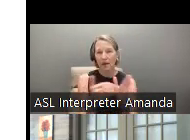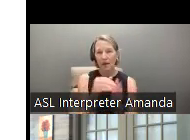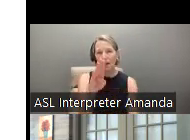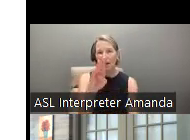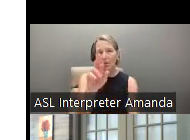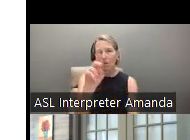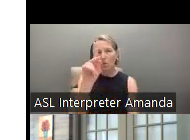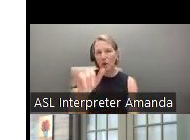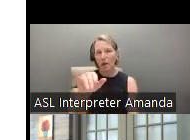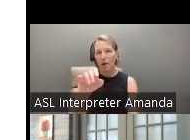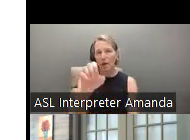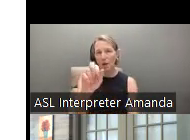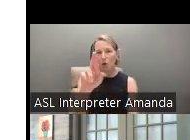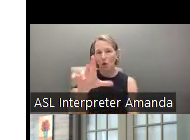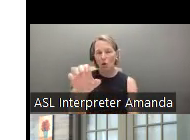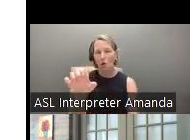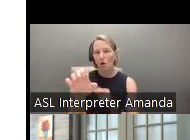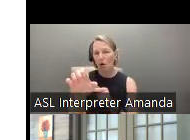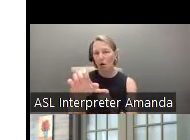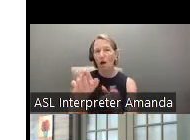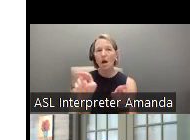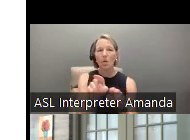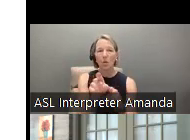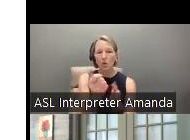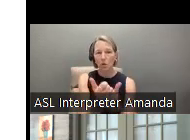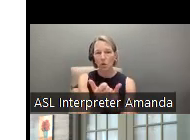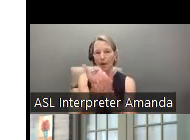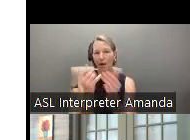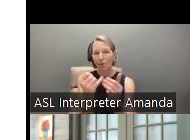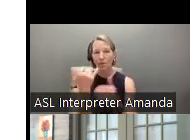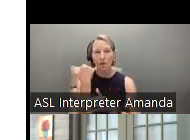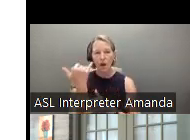and then you can reach our helpline at our toll-free number and then here's our website